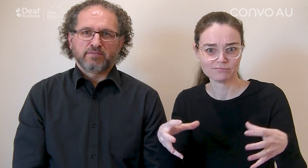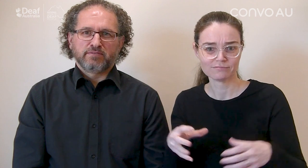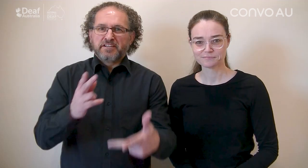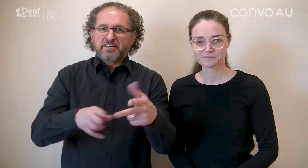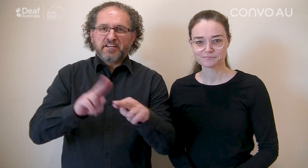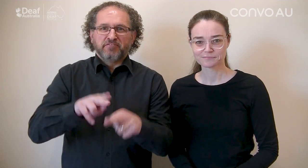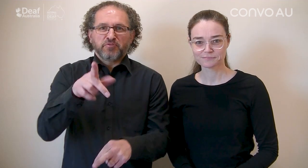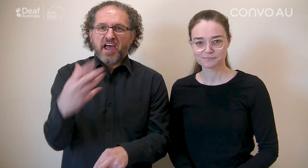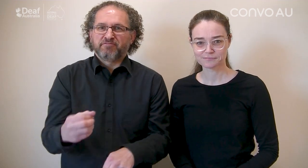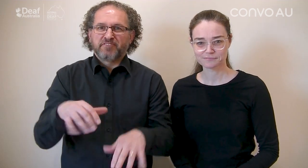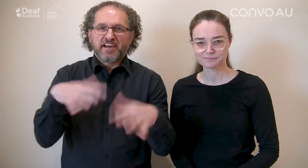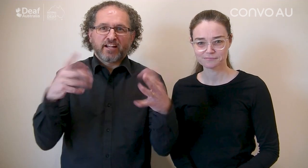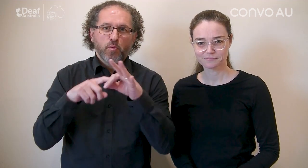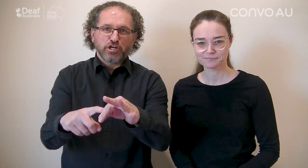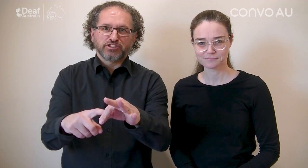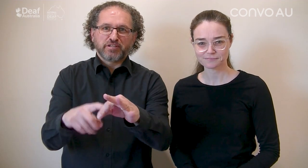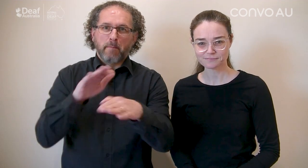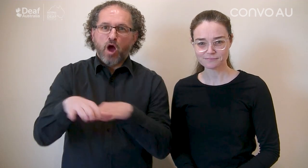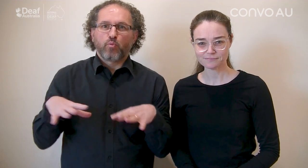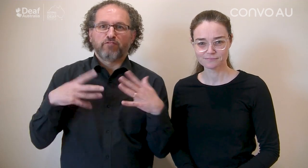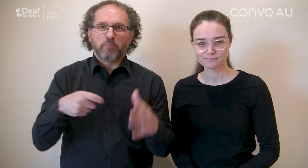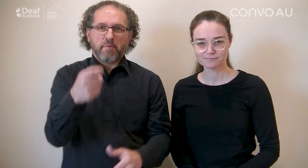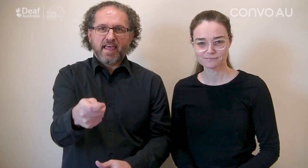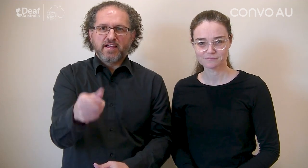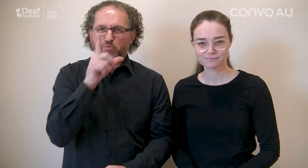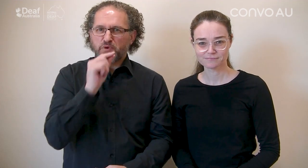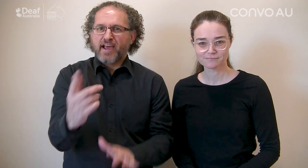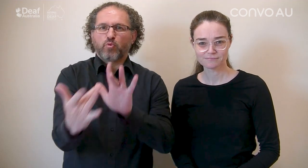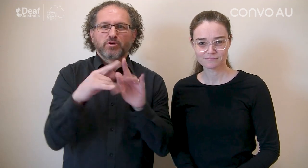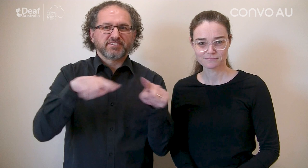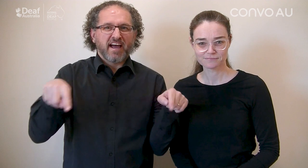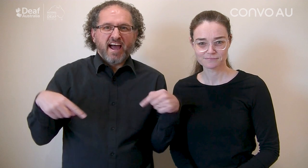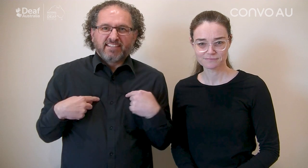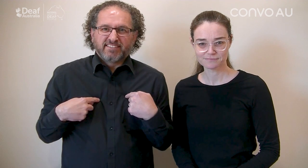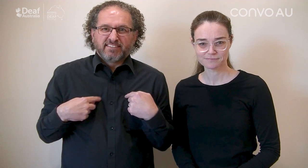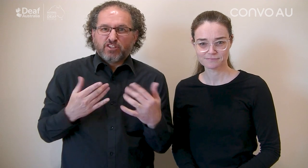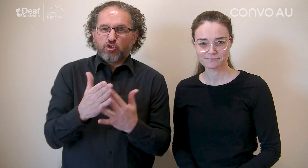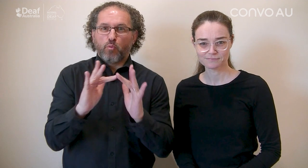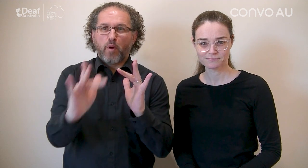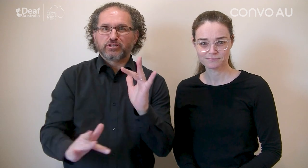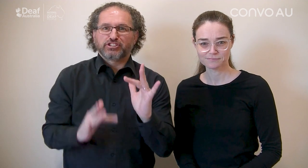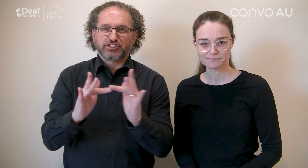If you have any questions about Woof pay, you can contact us through our website.